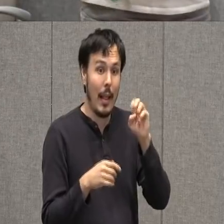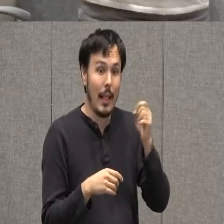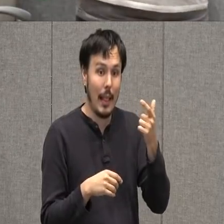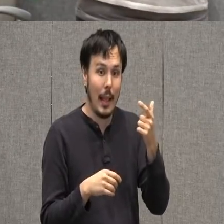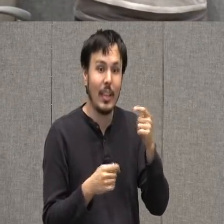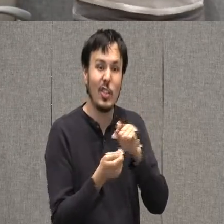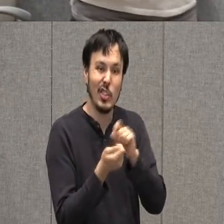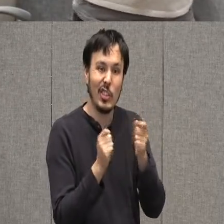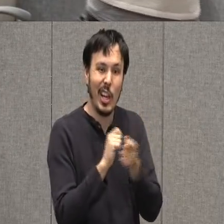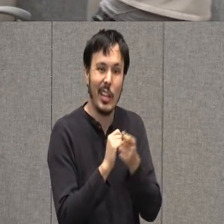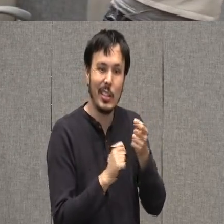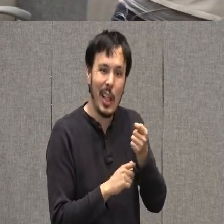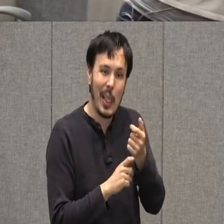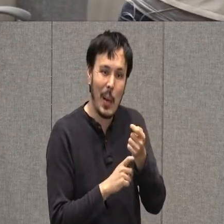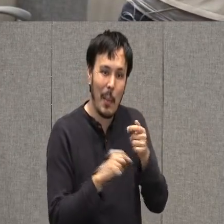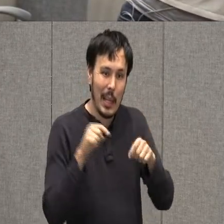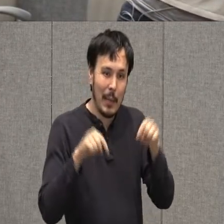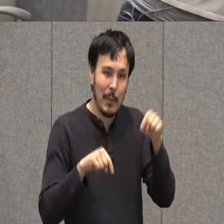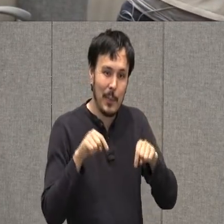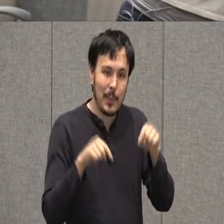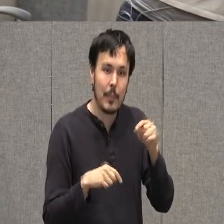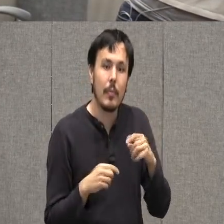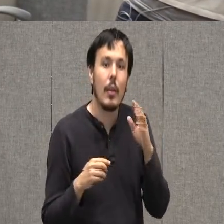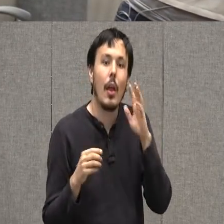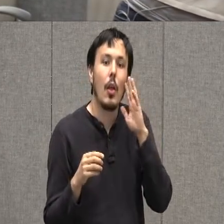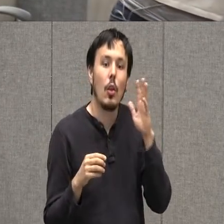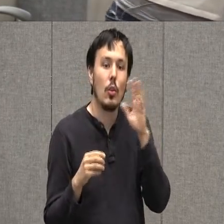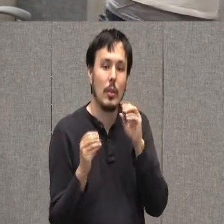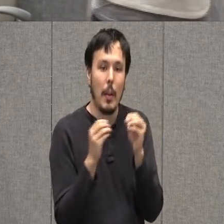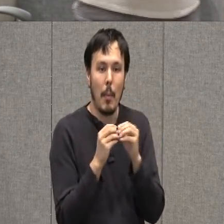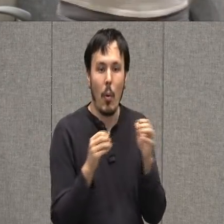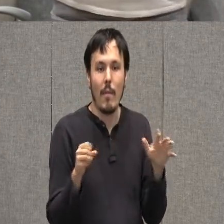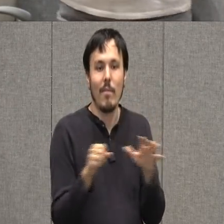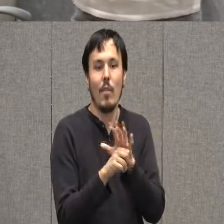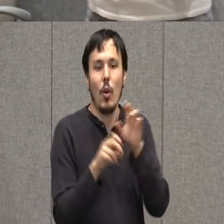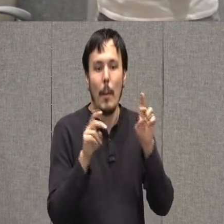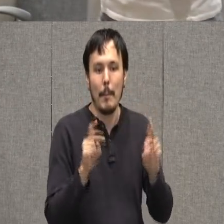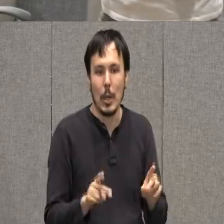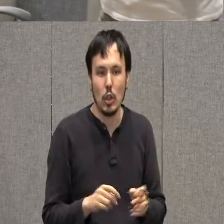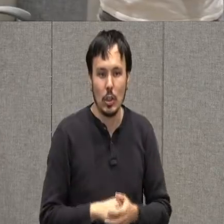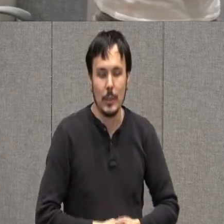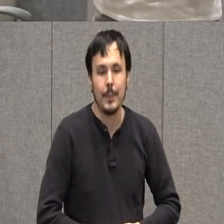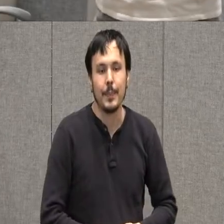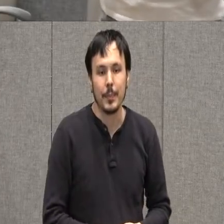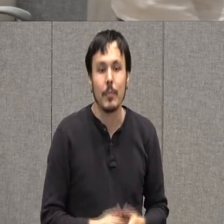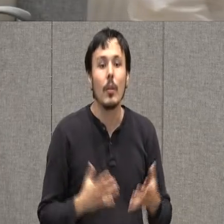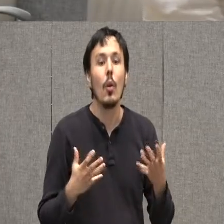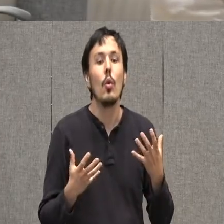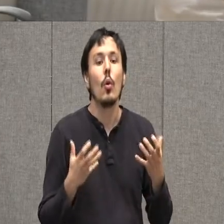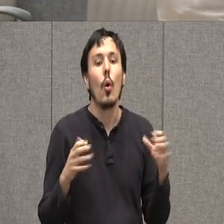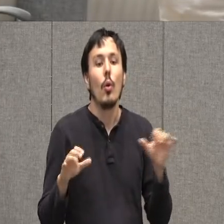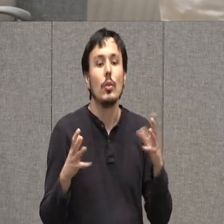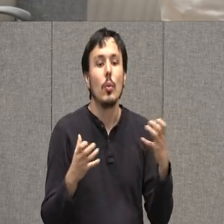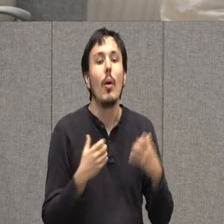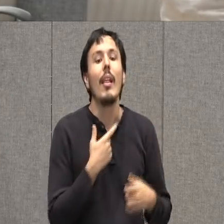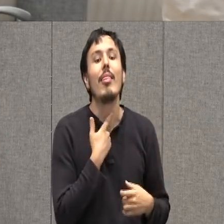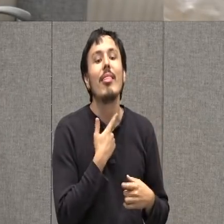So it starts to become more of a full person. Oh look, we'll add a neck. We kind of wanna make our necks thicker because if your neck was super skinny,